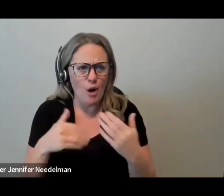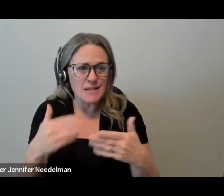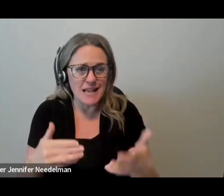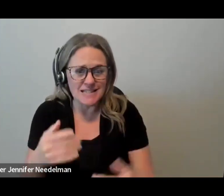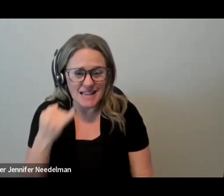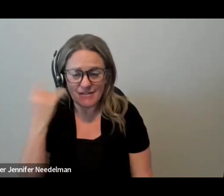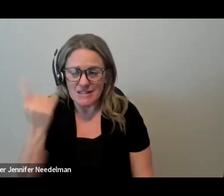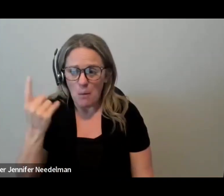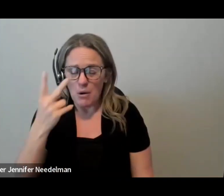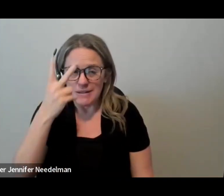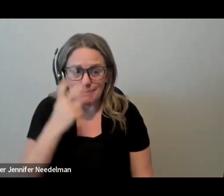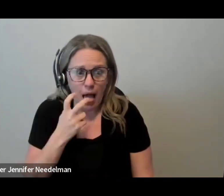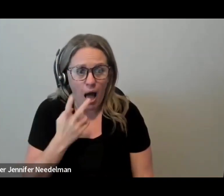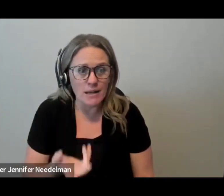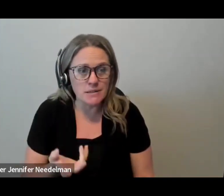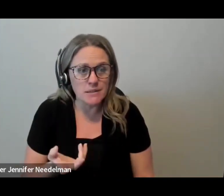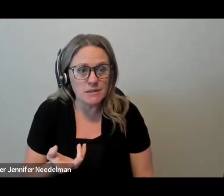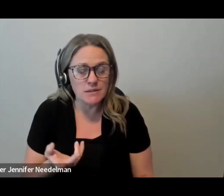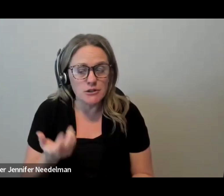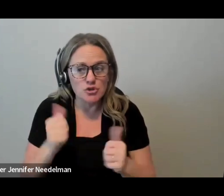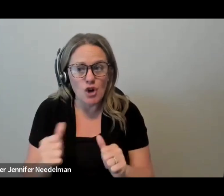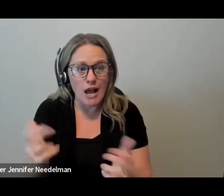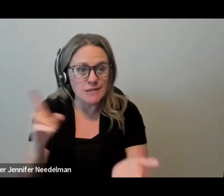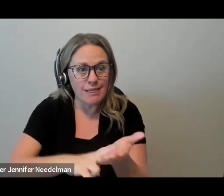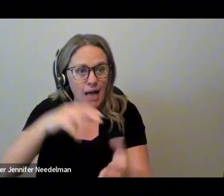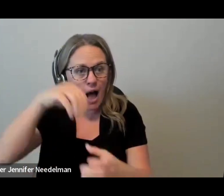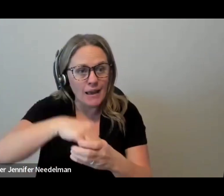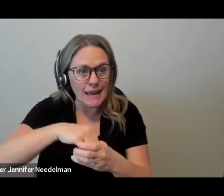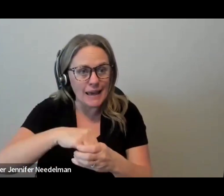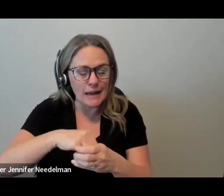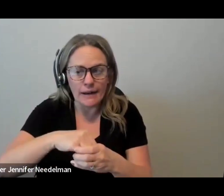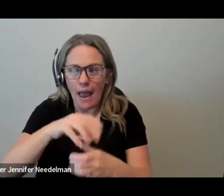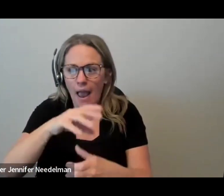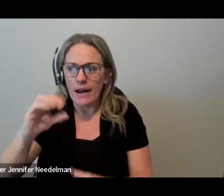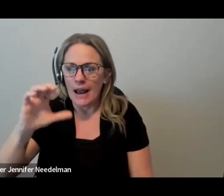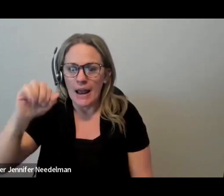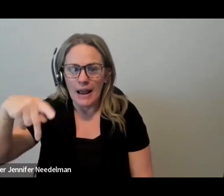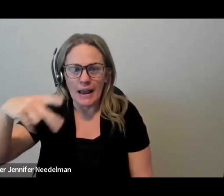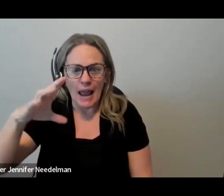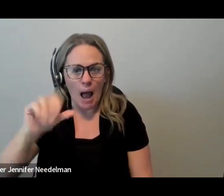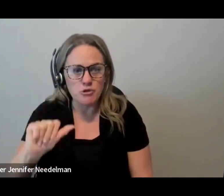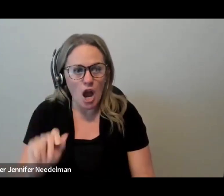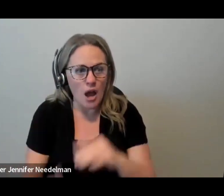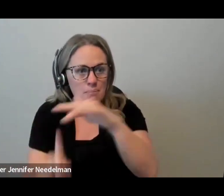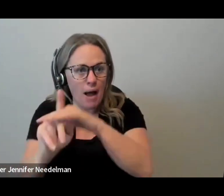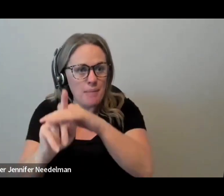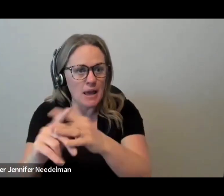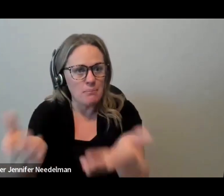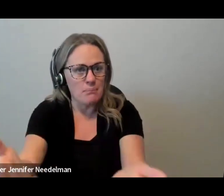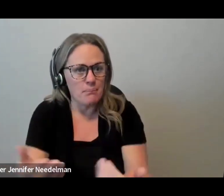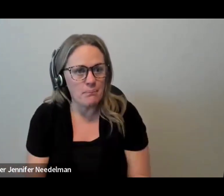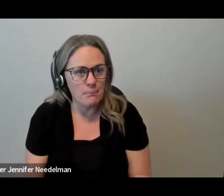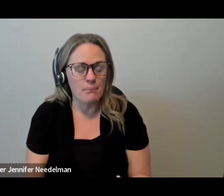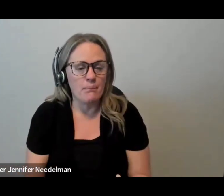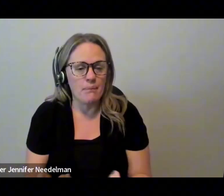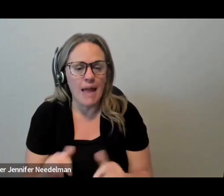or low vision tries to log in and they're presented with this caption screen, how do we, how do we ensure that we're supporting these